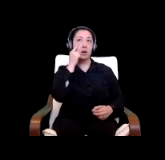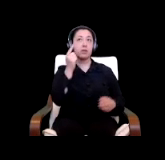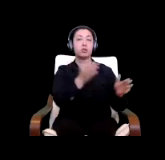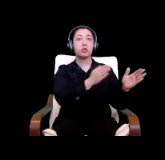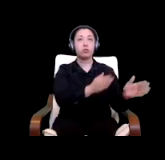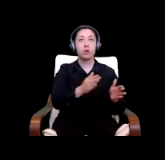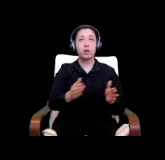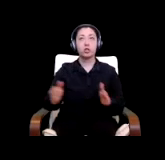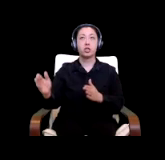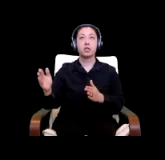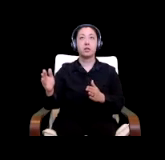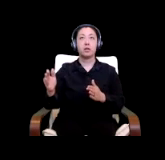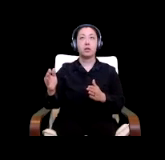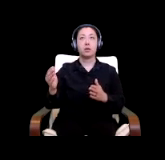suggesting a mobility evaluation?